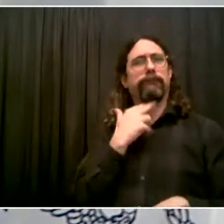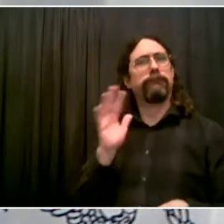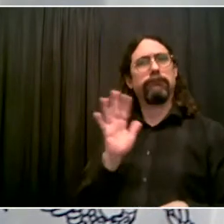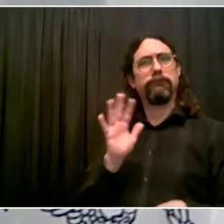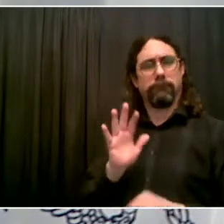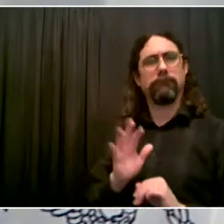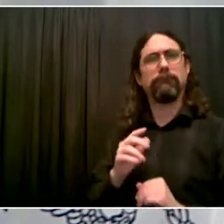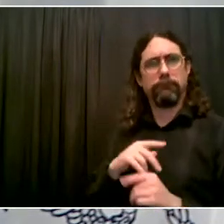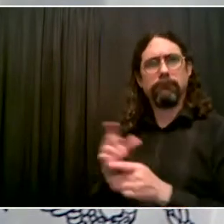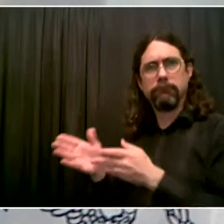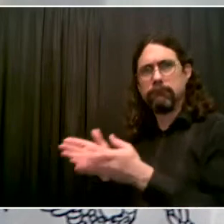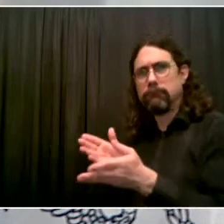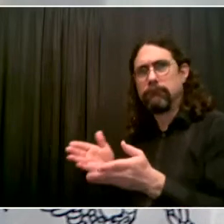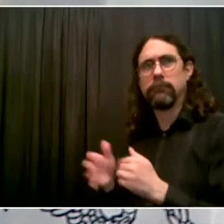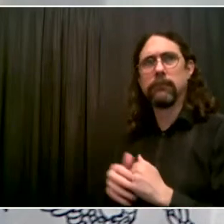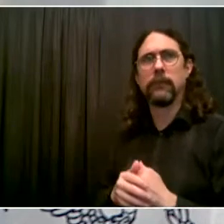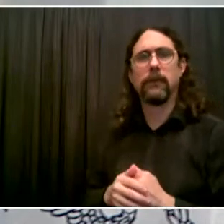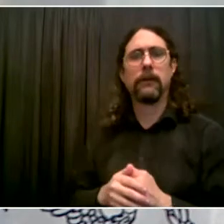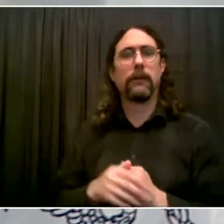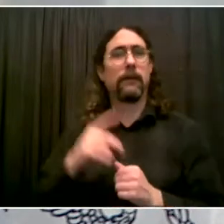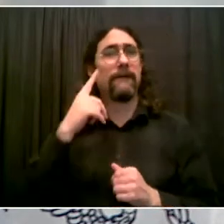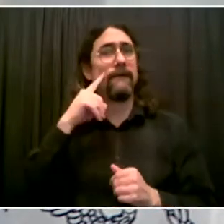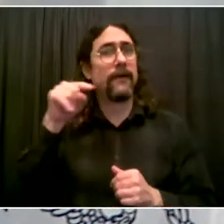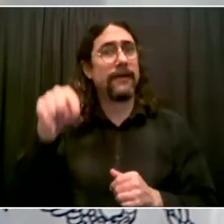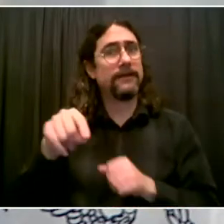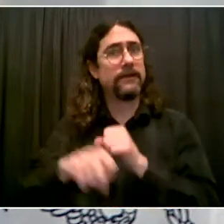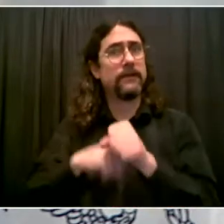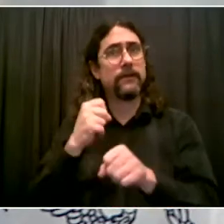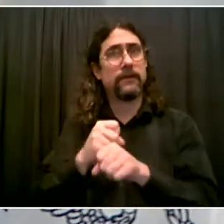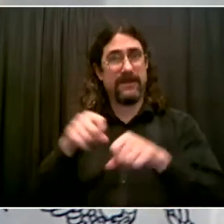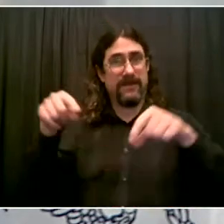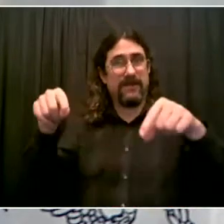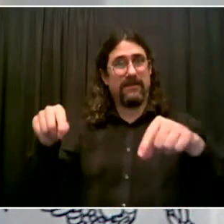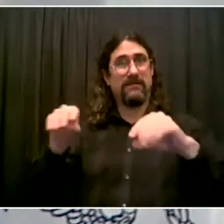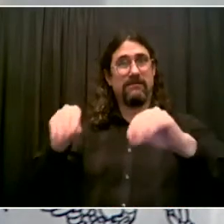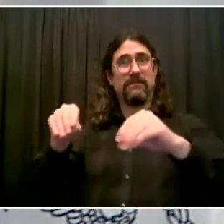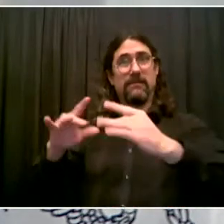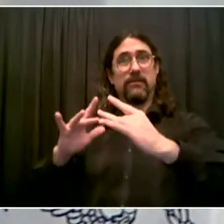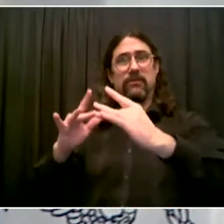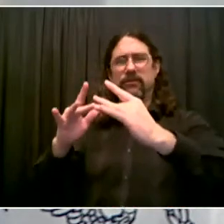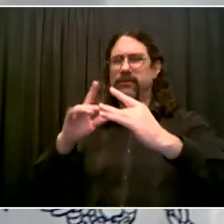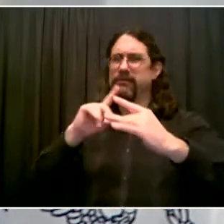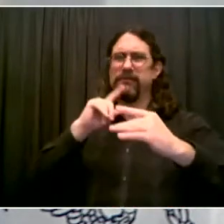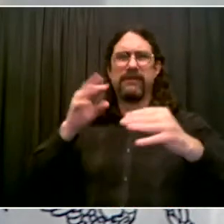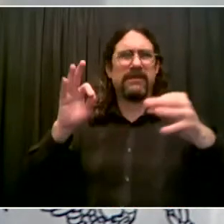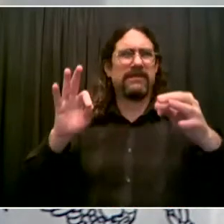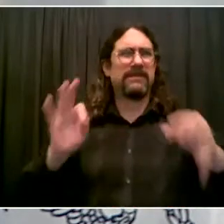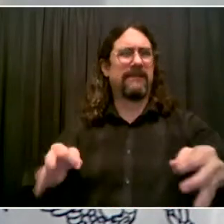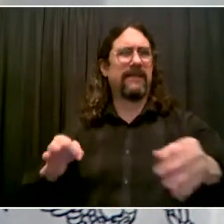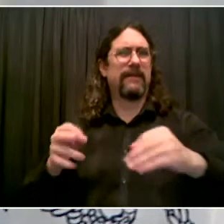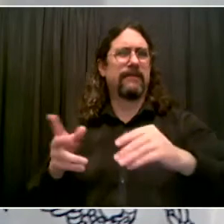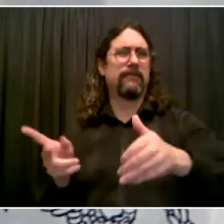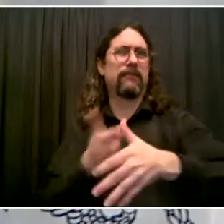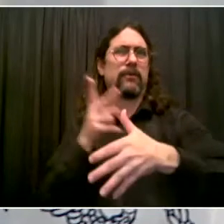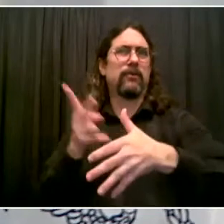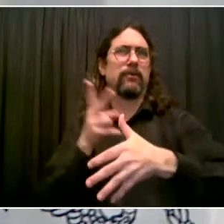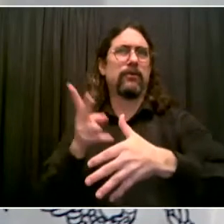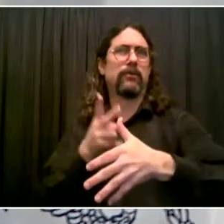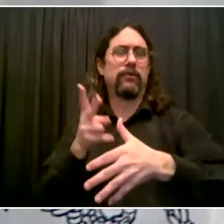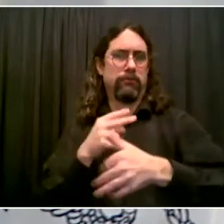LOT OOF TOOLS WE NEED TO MAKE A DIFFERENCE. YOU'U'RE GOGOING OT